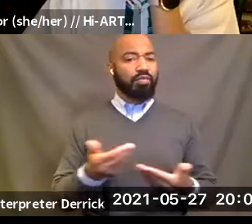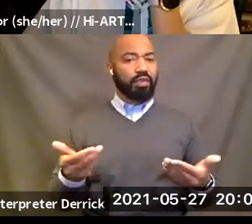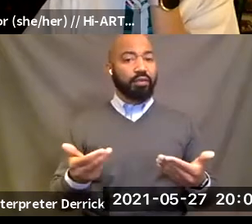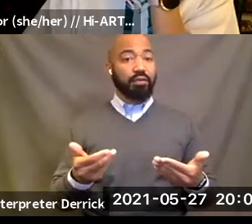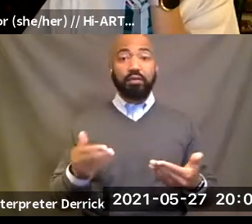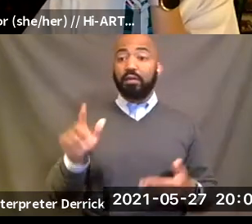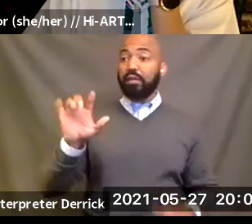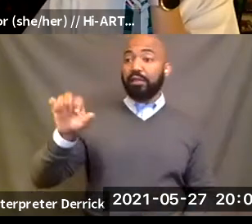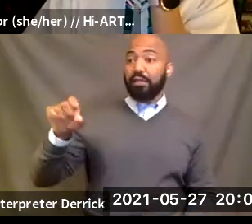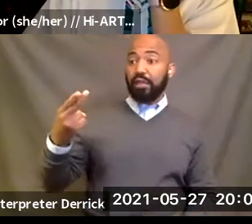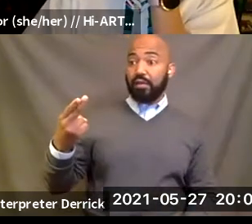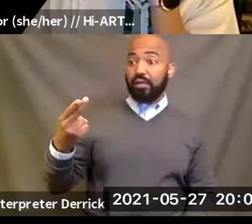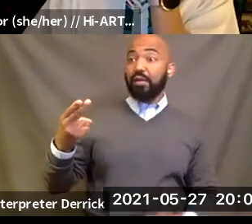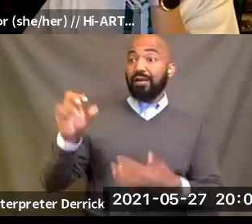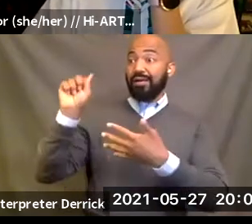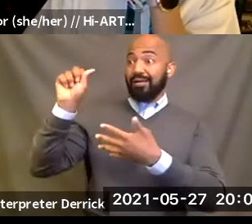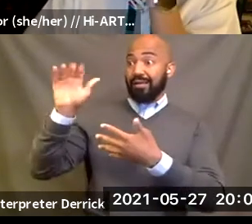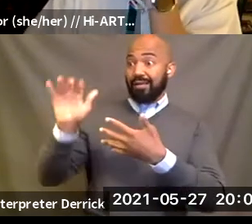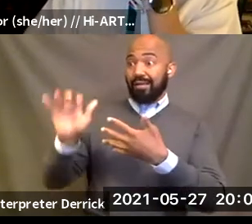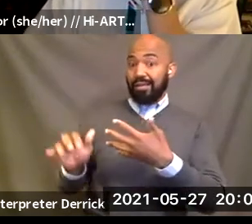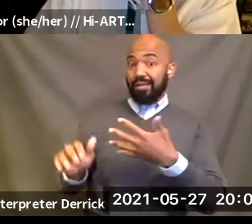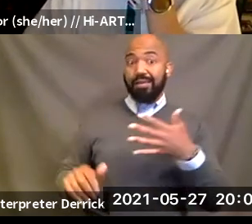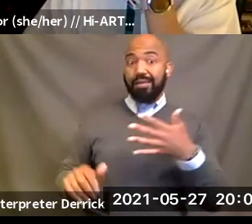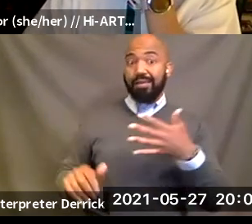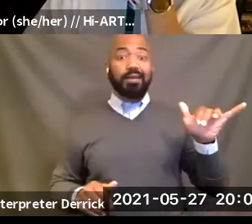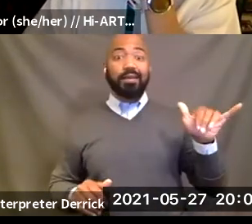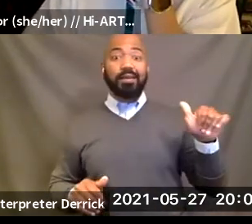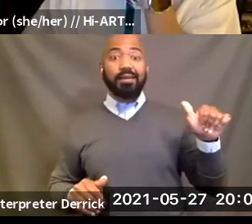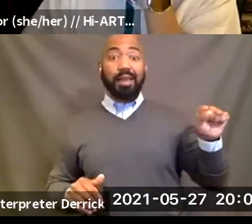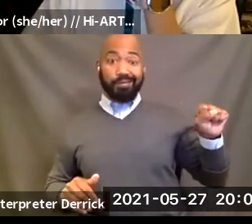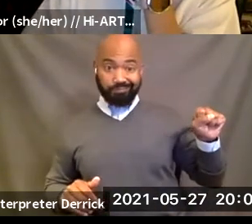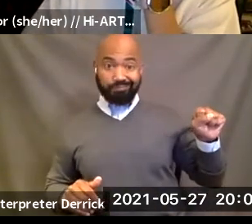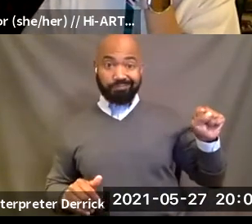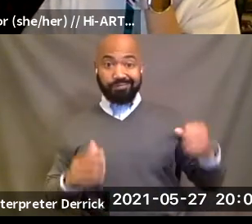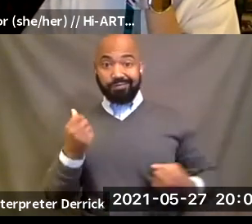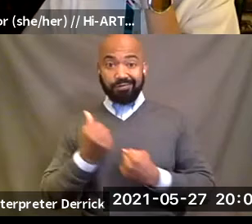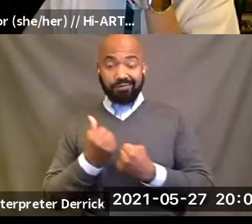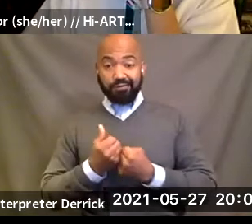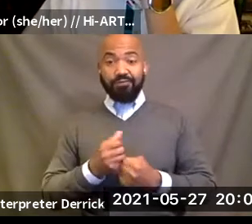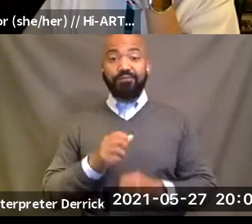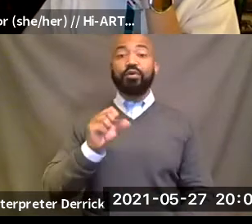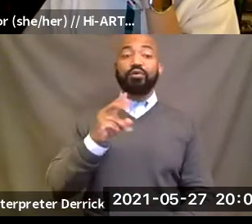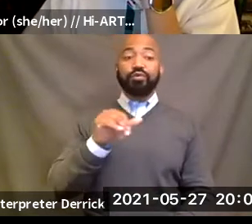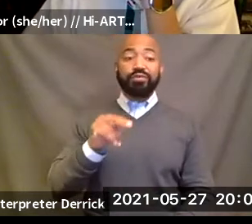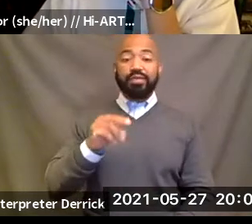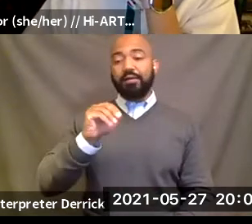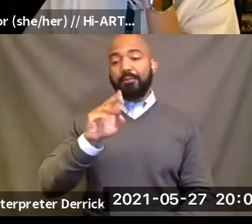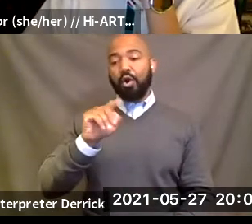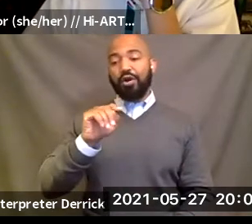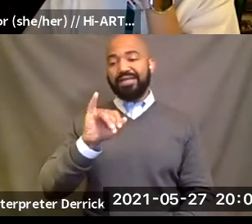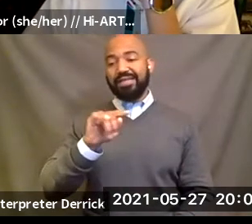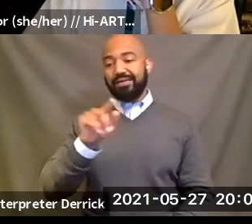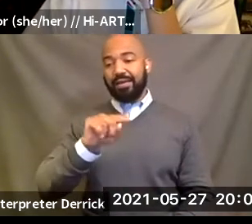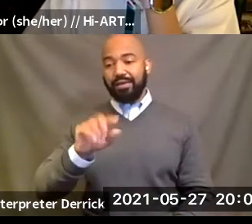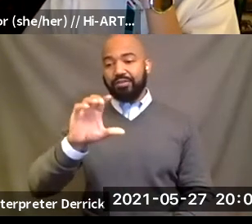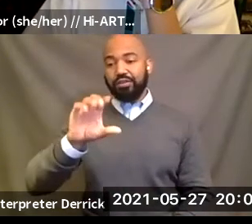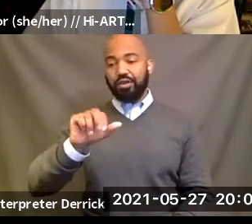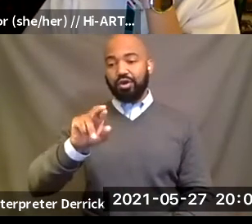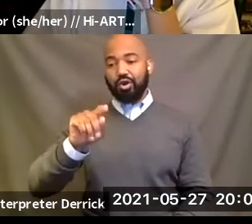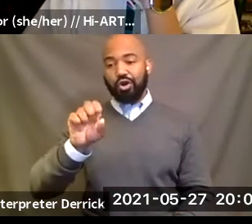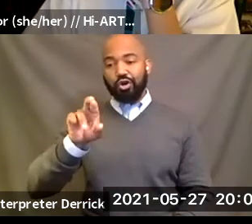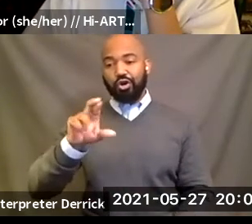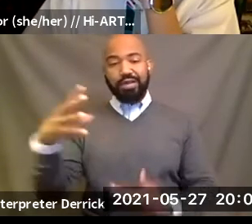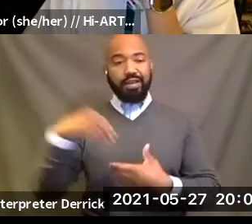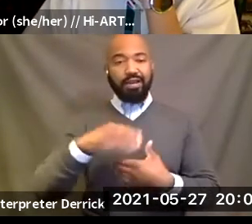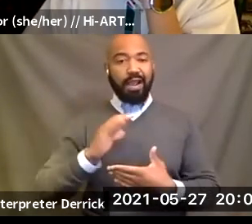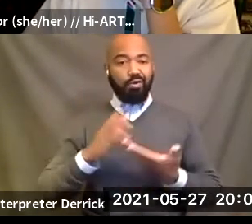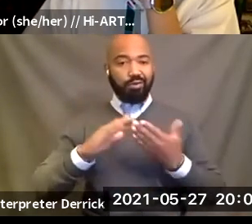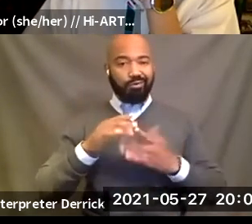Benjamin (they/them/elle): I just want to lift up something that transformed, an aspect of my thinking more recently in the last couple of years, two things that come from her one that.